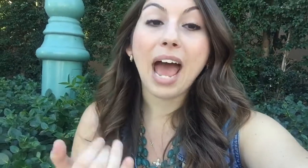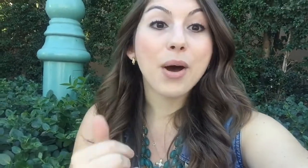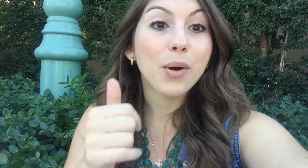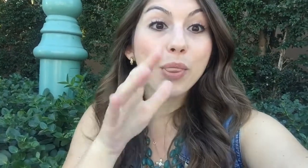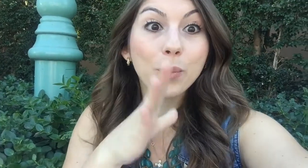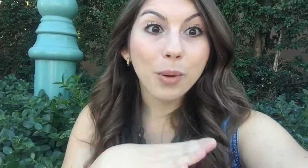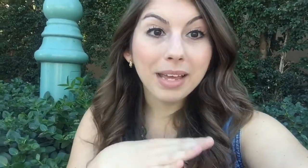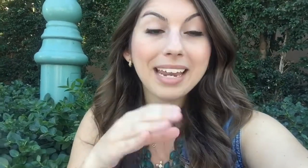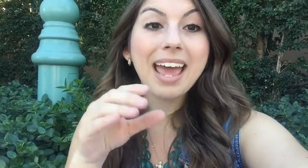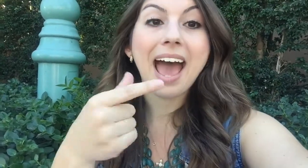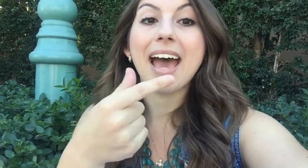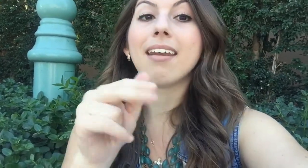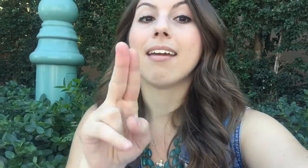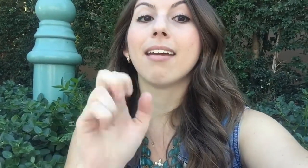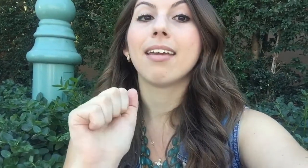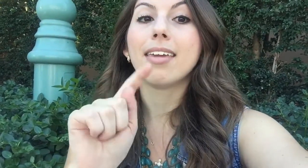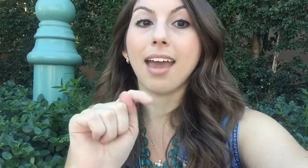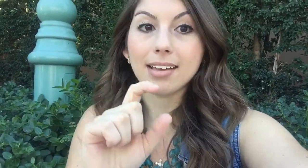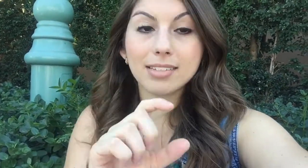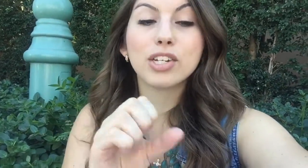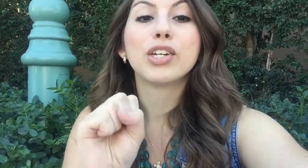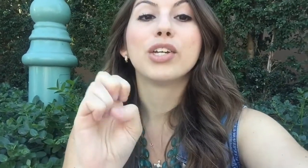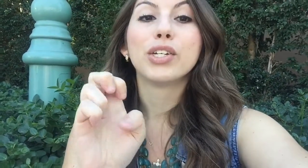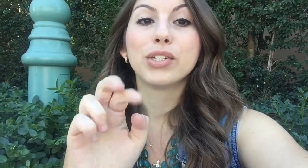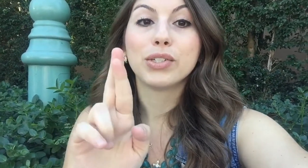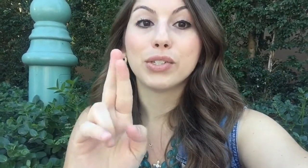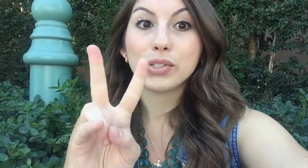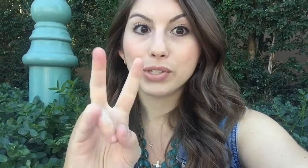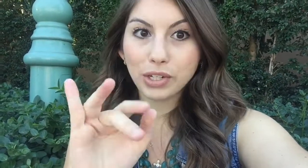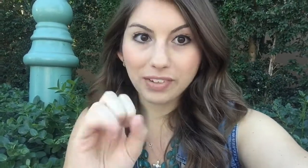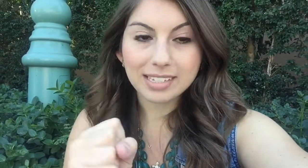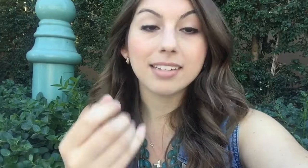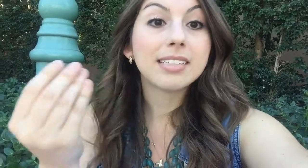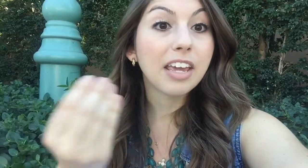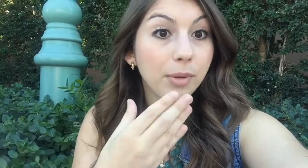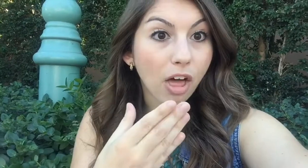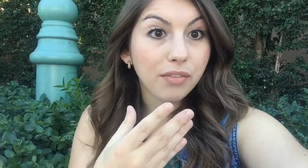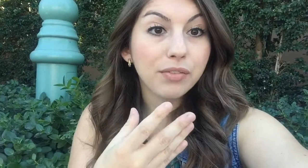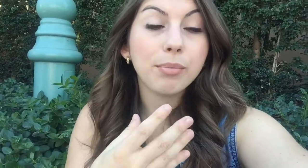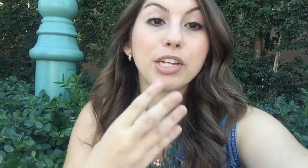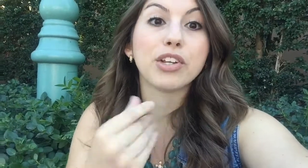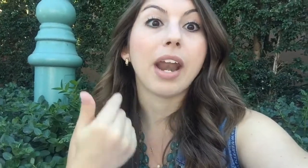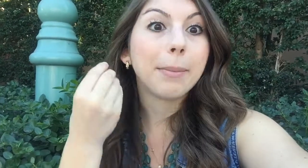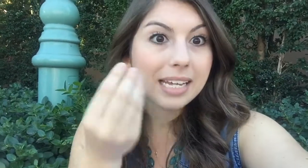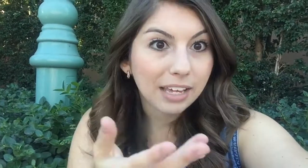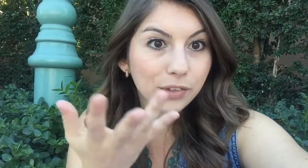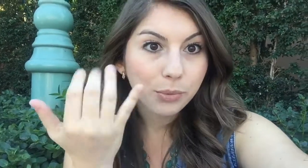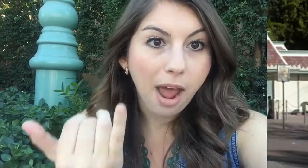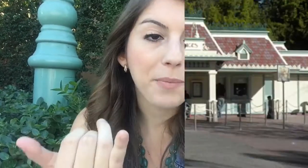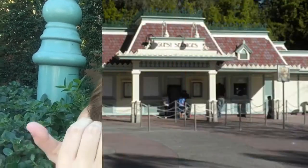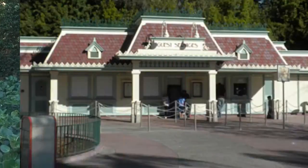Now the woman at guest services gave me a lot of information that I am going to give you now.